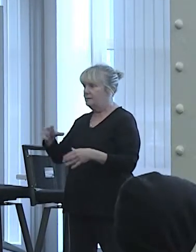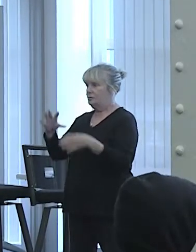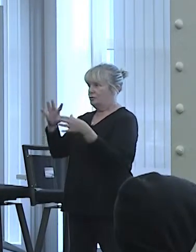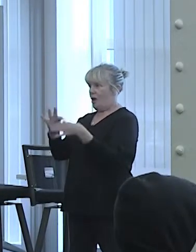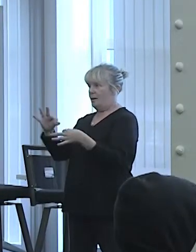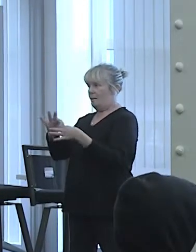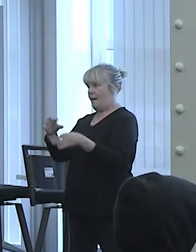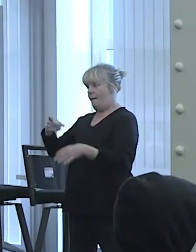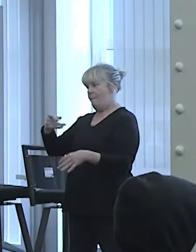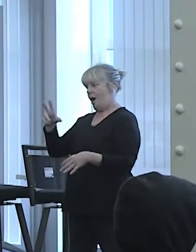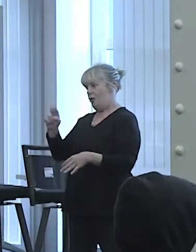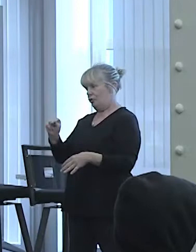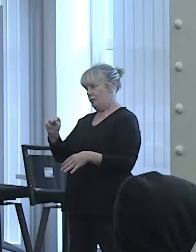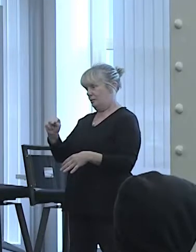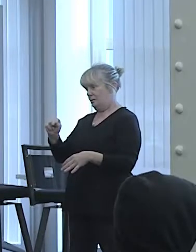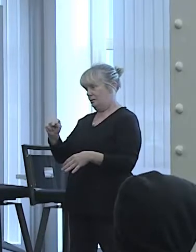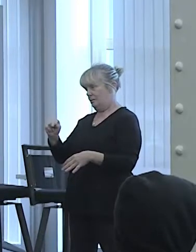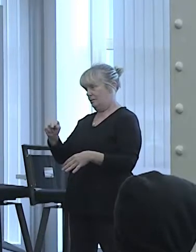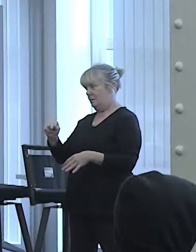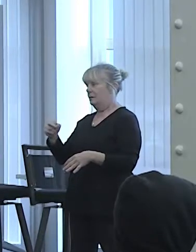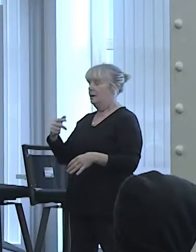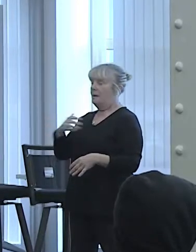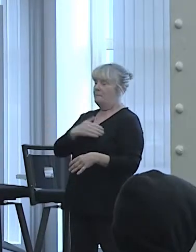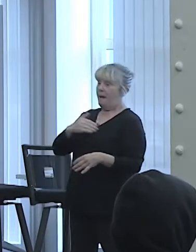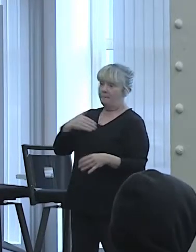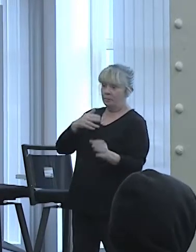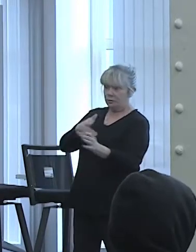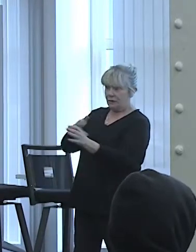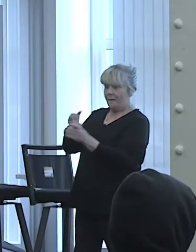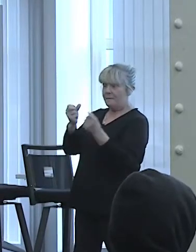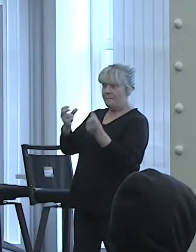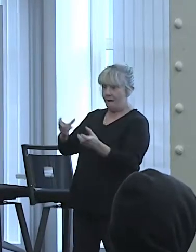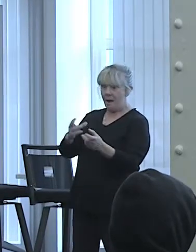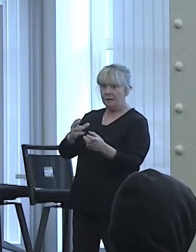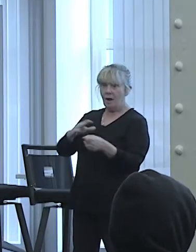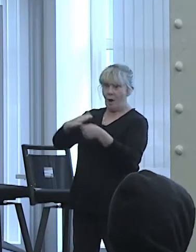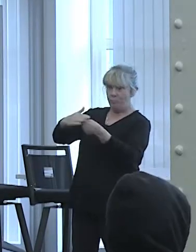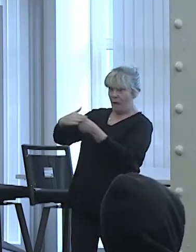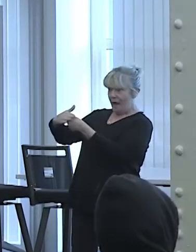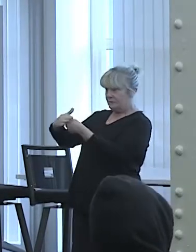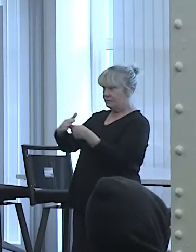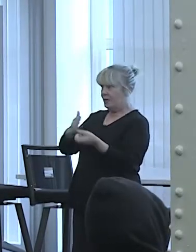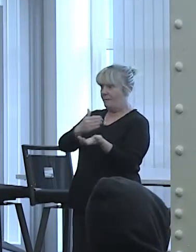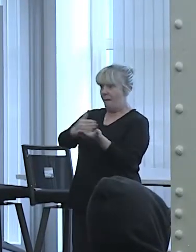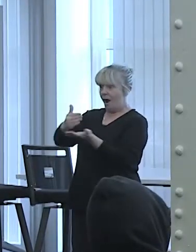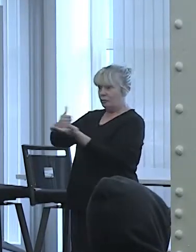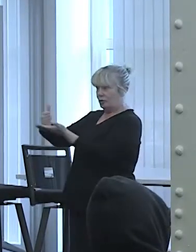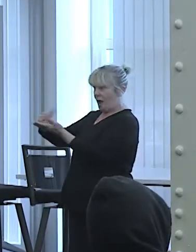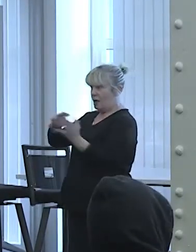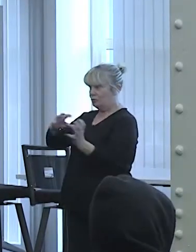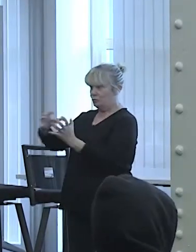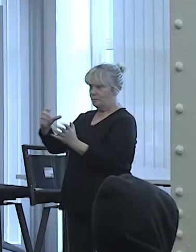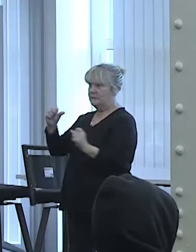that we as members of many oppressed and marginalized groups can recognize. The inspiration porn pattern is not unique